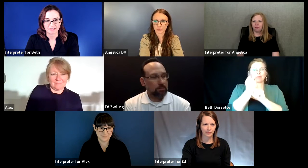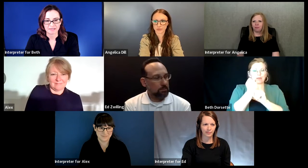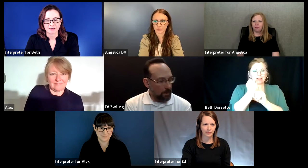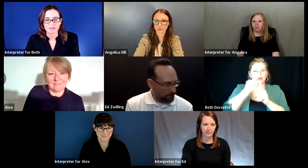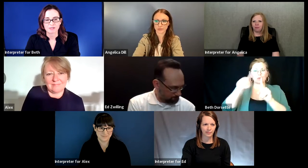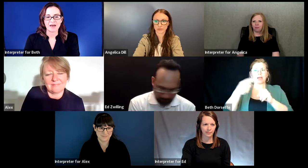specialist.